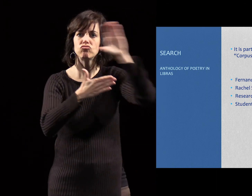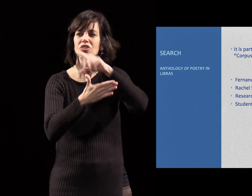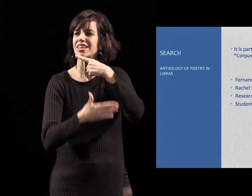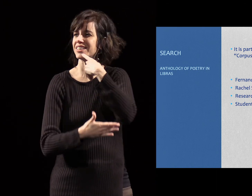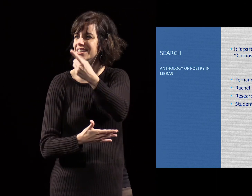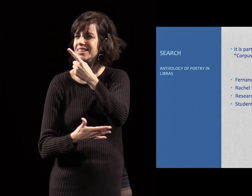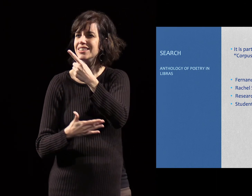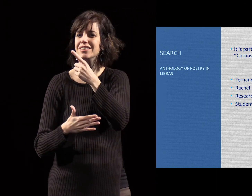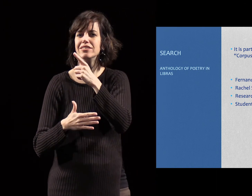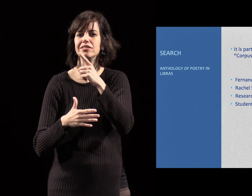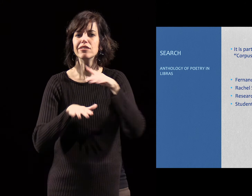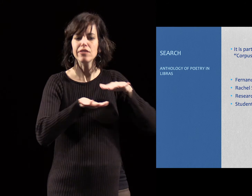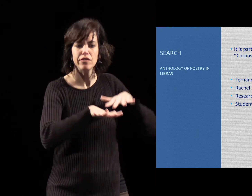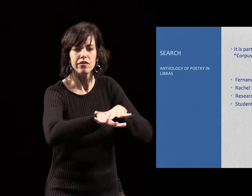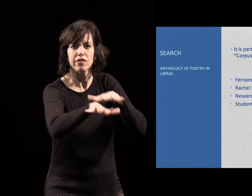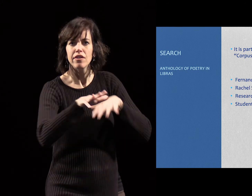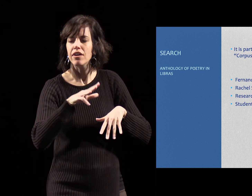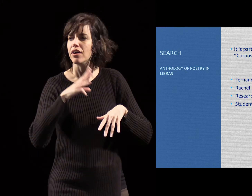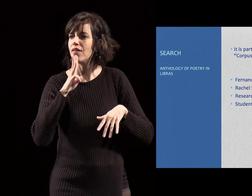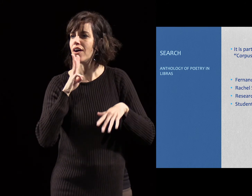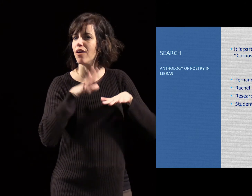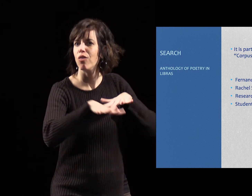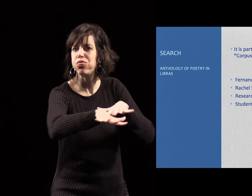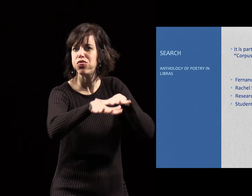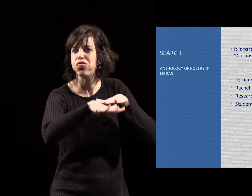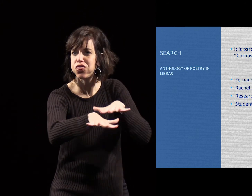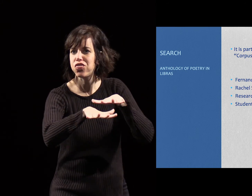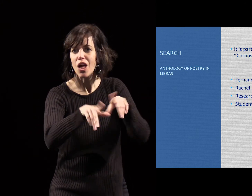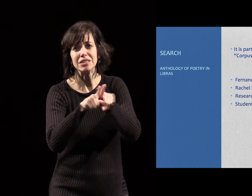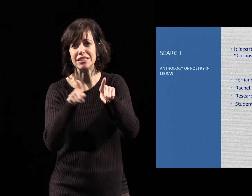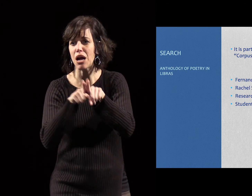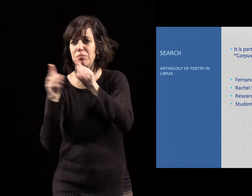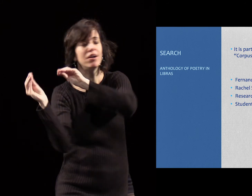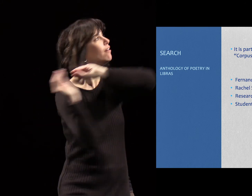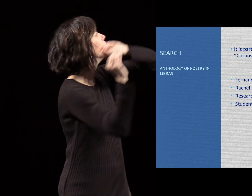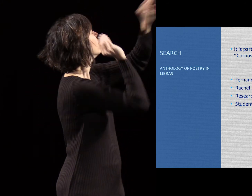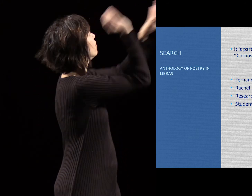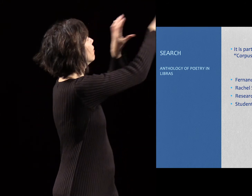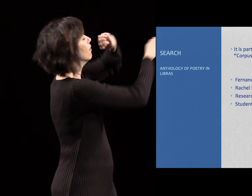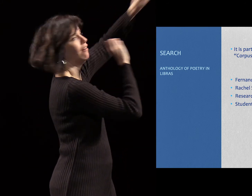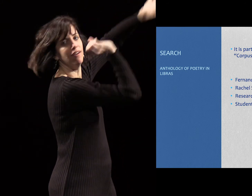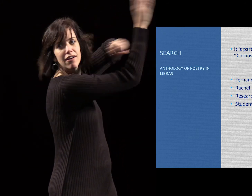Remember earlier I used the metaphor of running water, a fast stream?